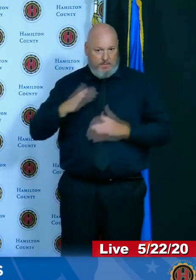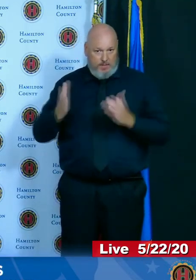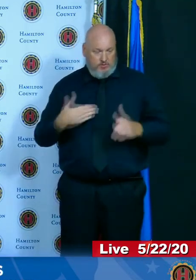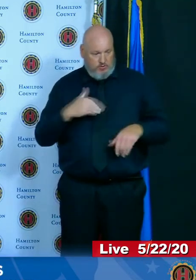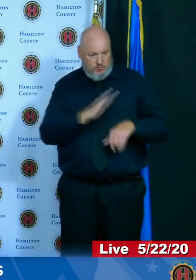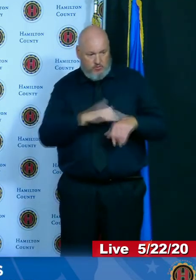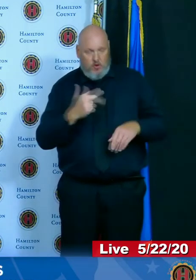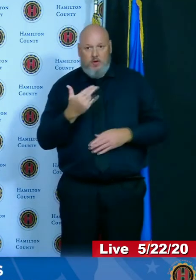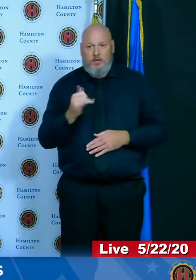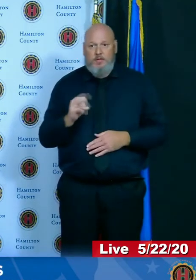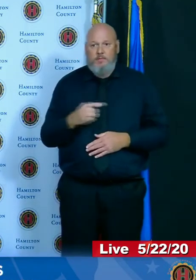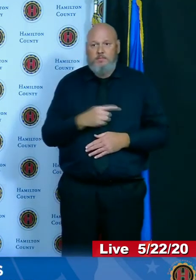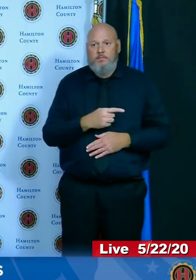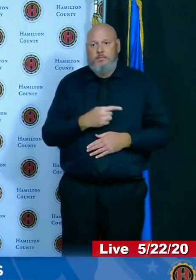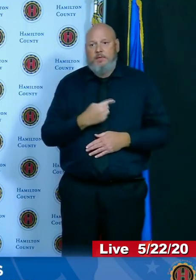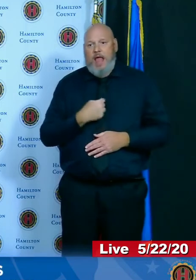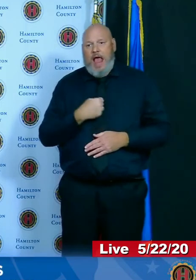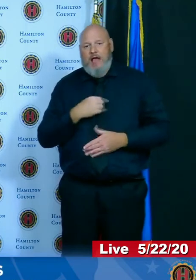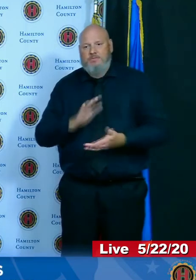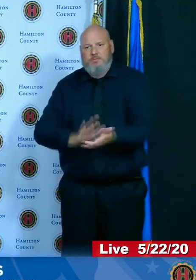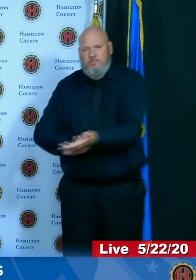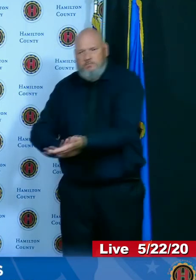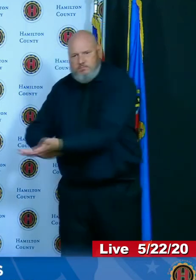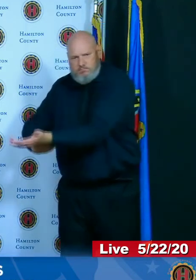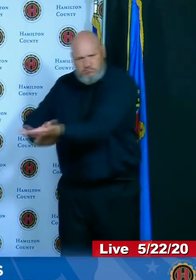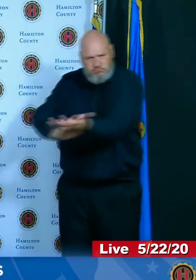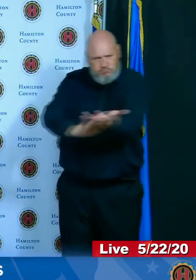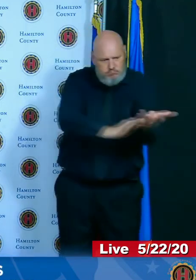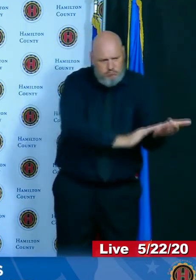community and what the complaints look like and all that kind of stuff so